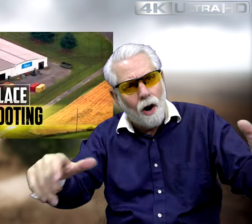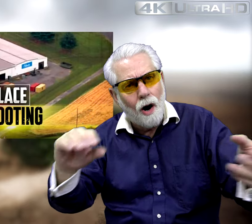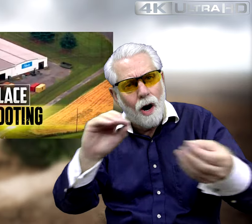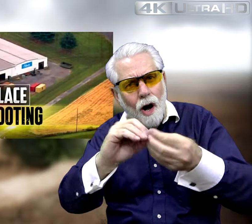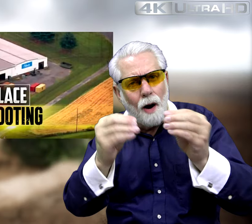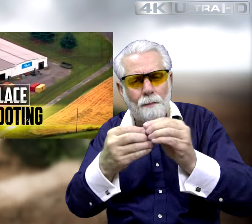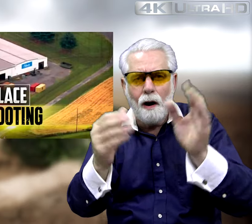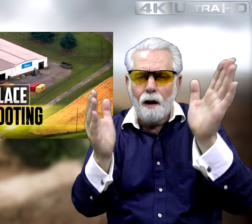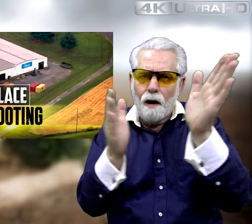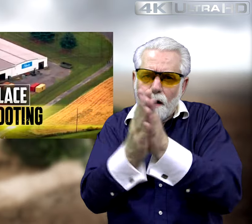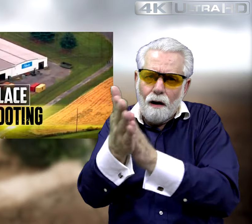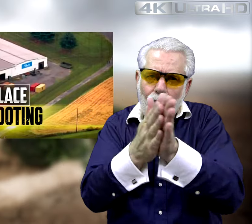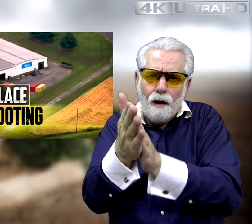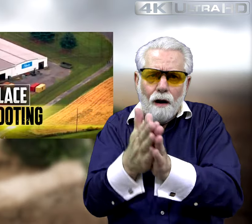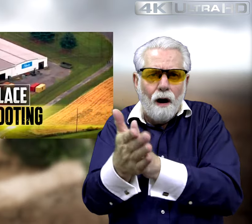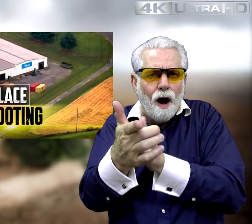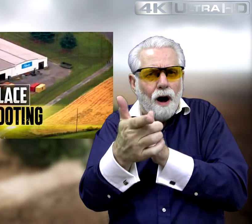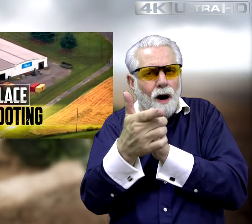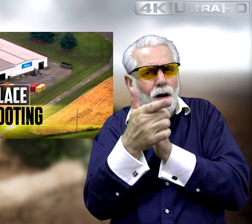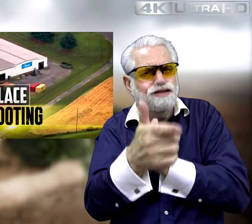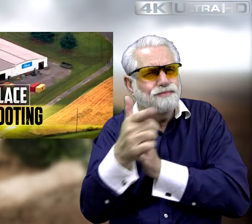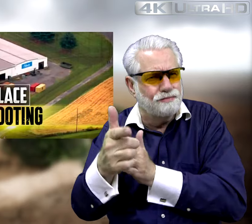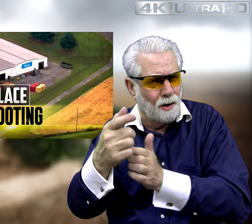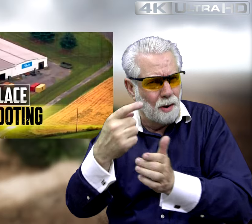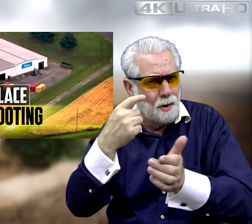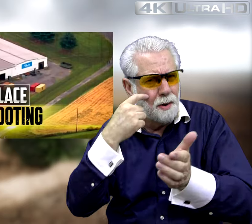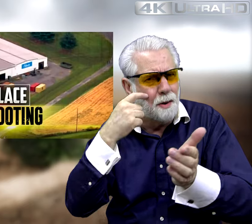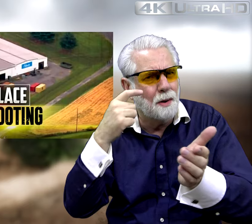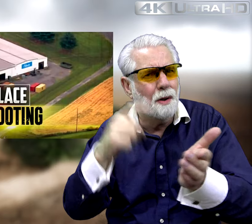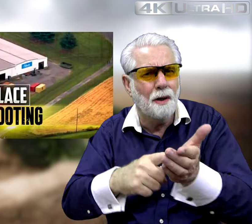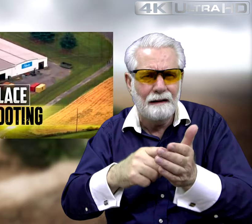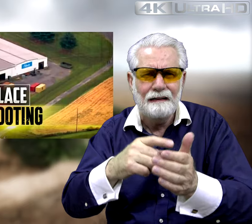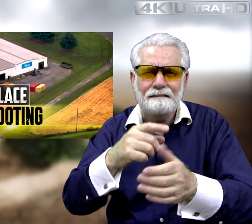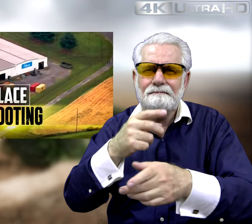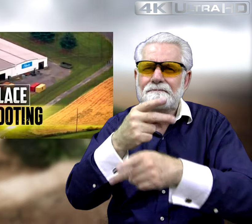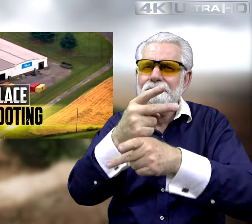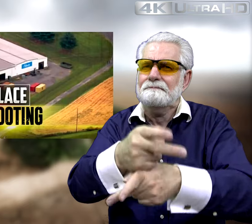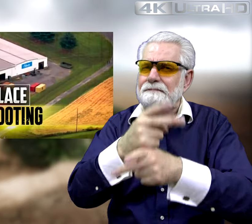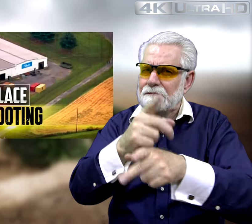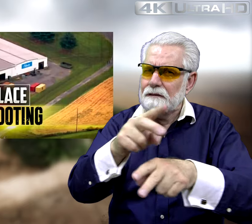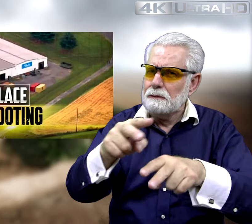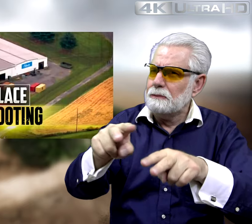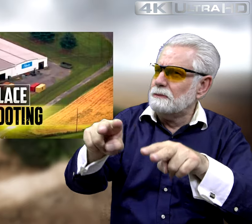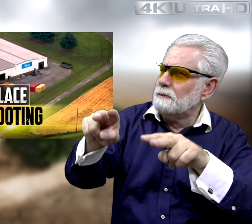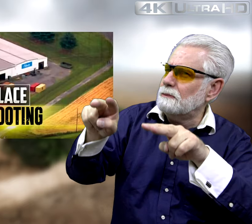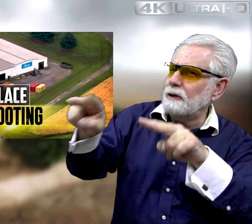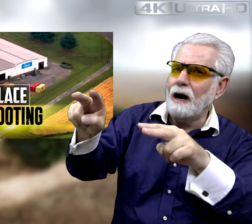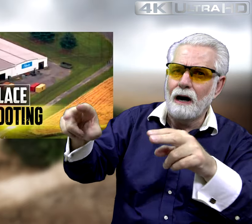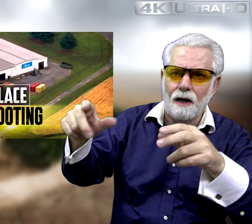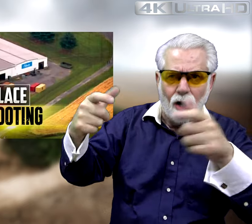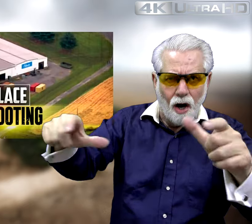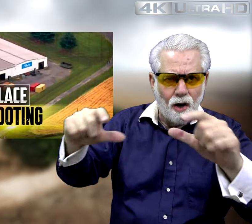Any place with a large group of people, they get ready to go shoot. I’ve noticed that. Please be careful. You have to watch out.